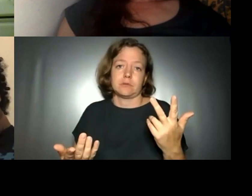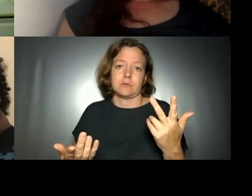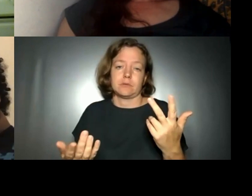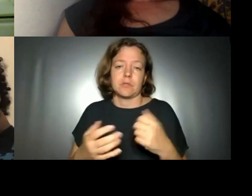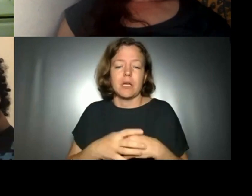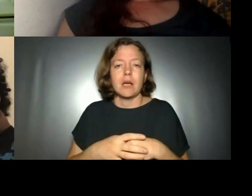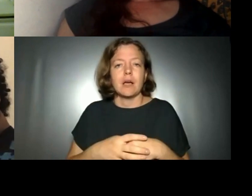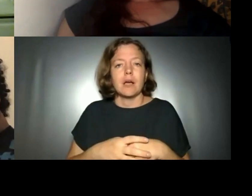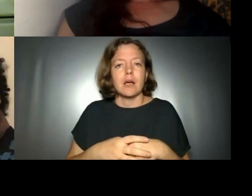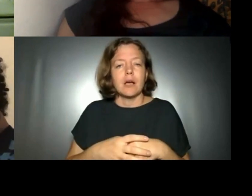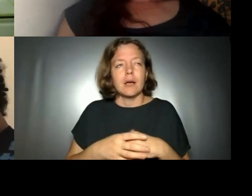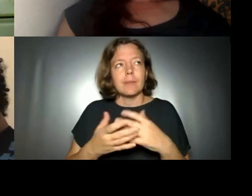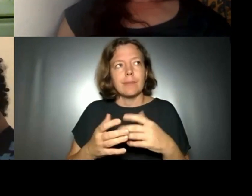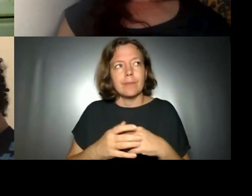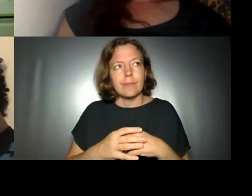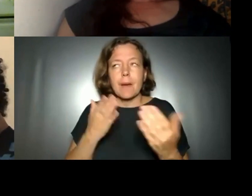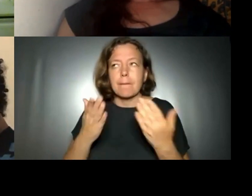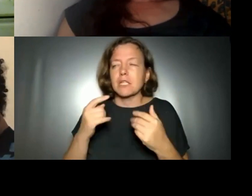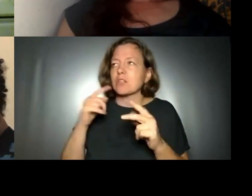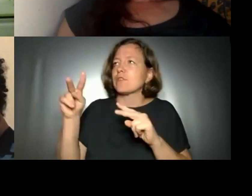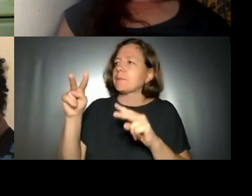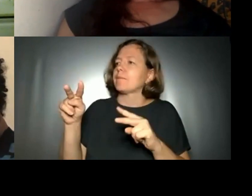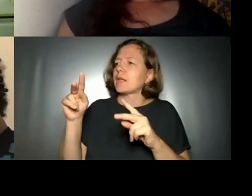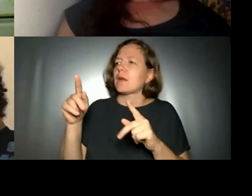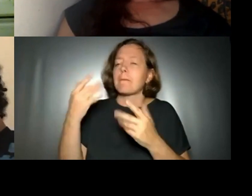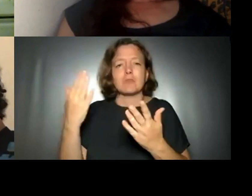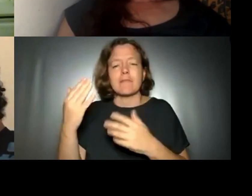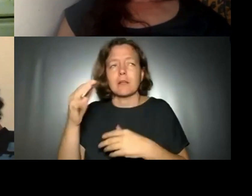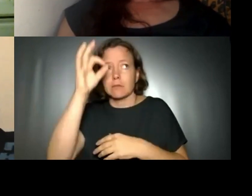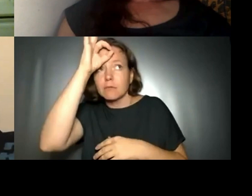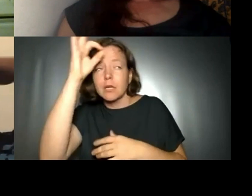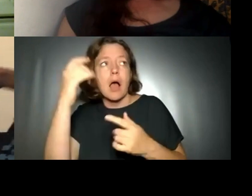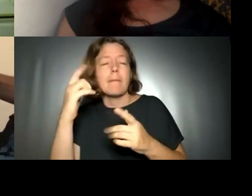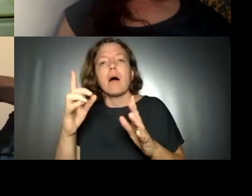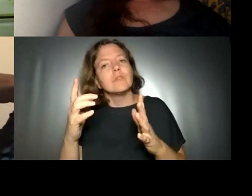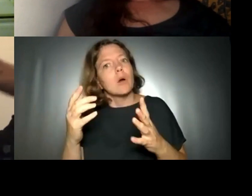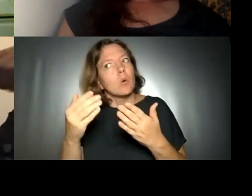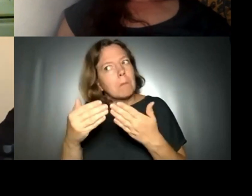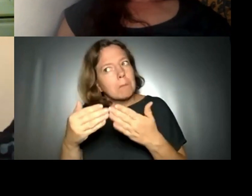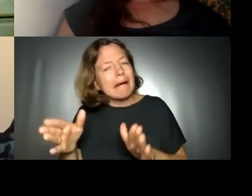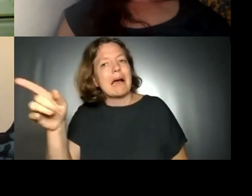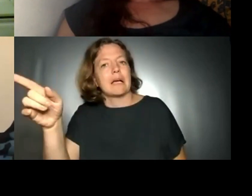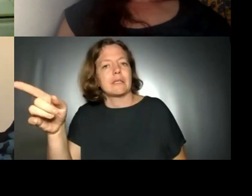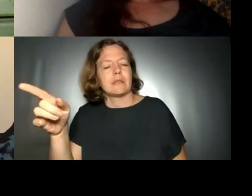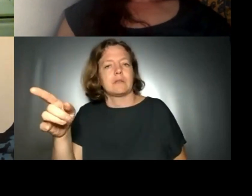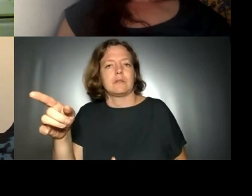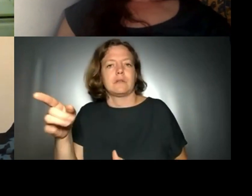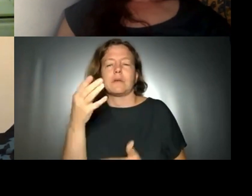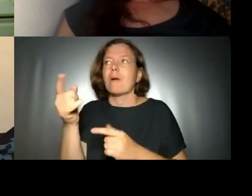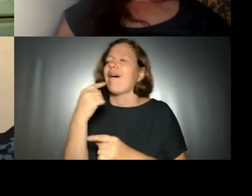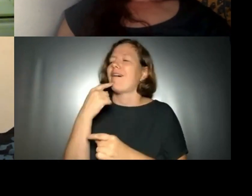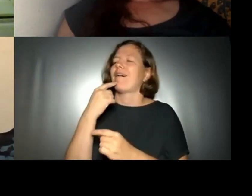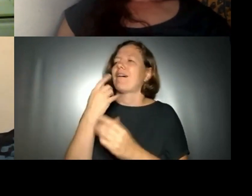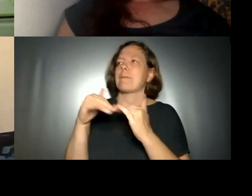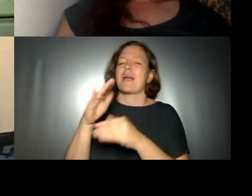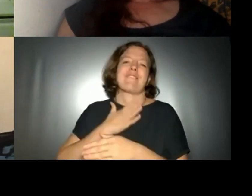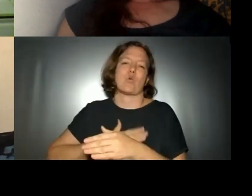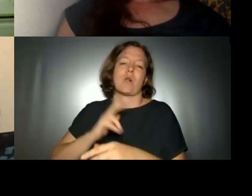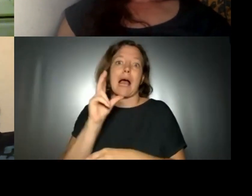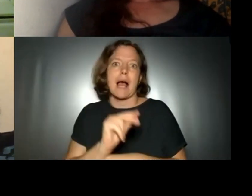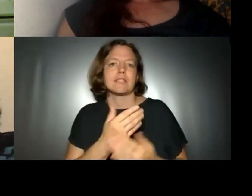But that can already make me feel safer than a person who has worked for 20 years with disabled people.